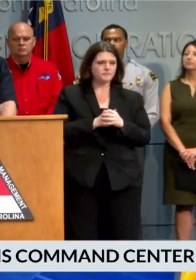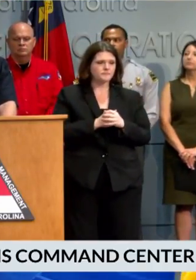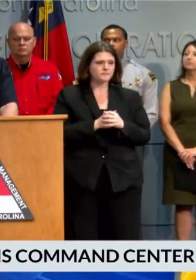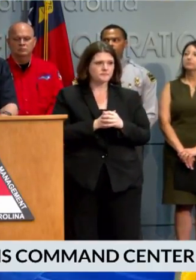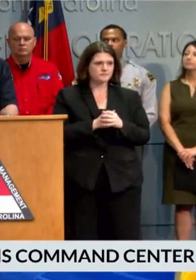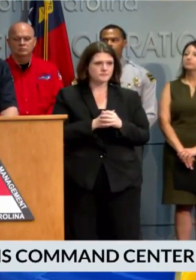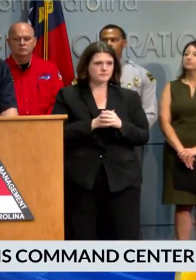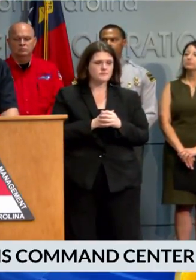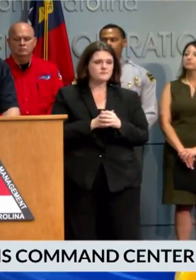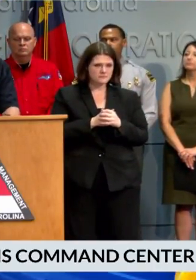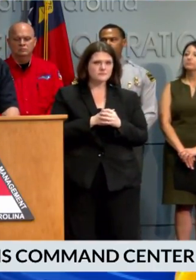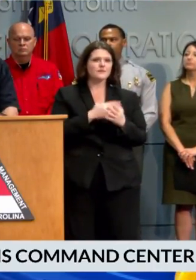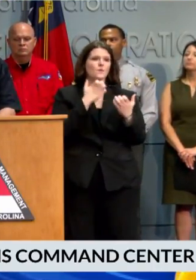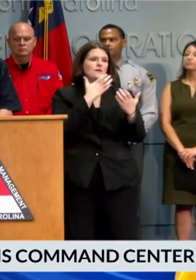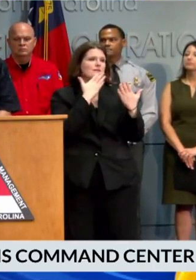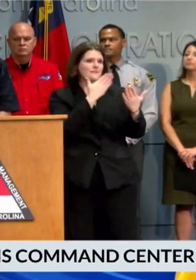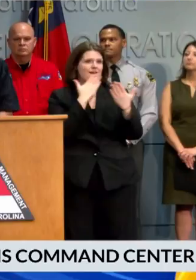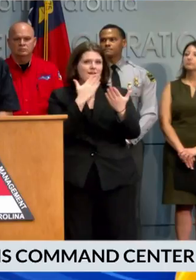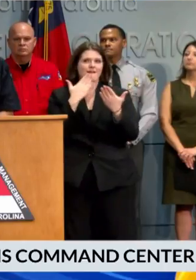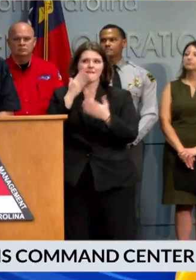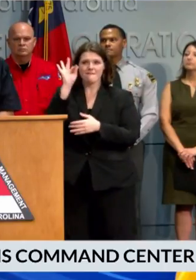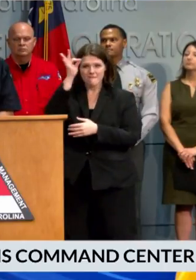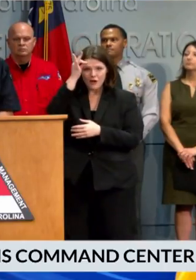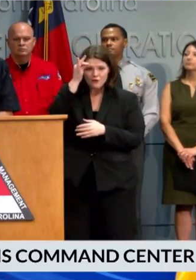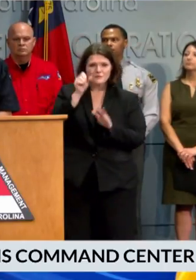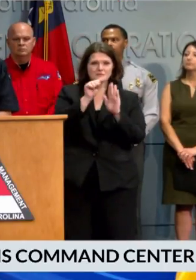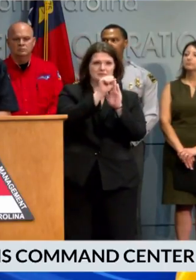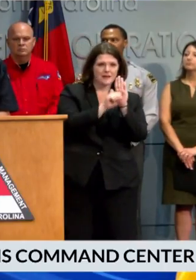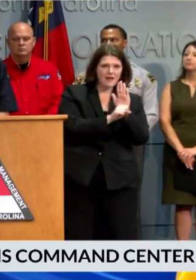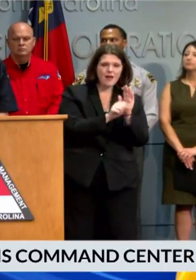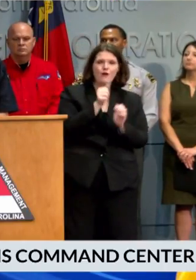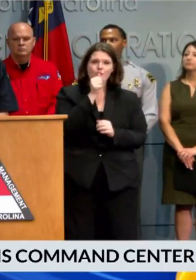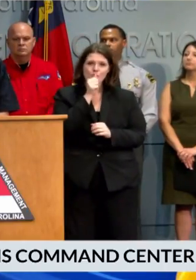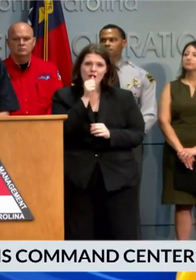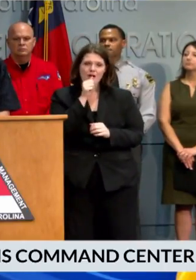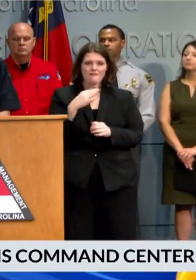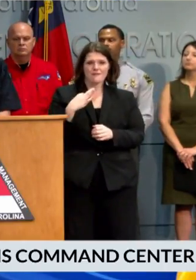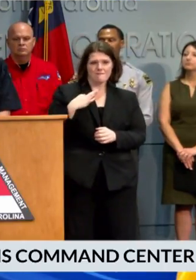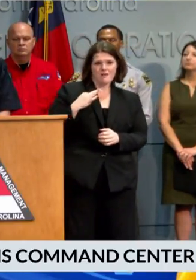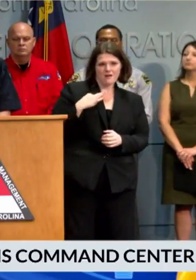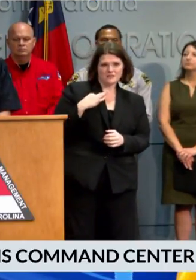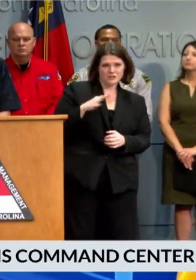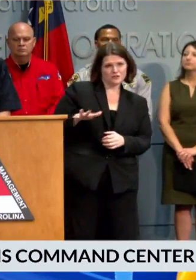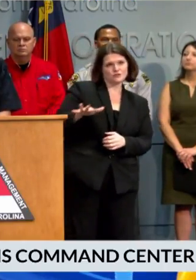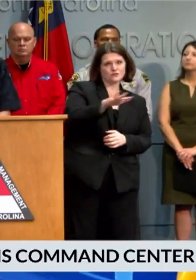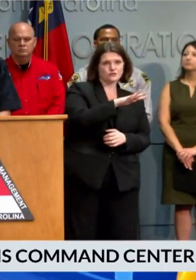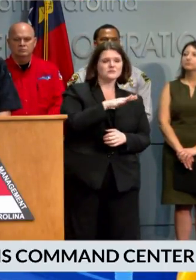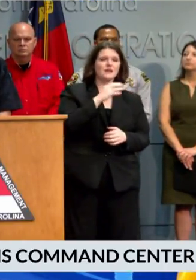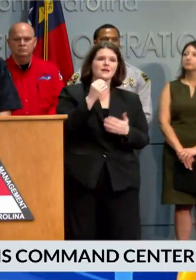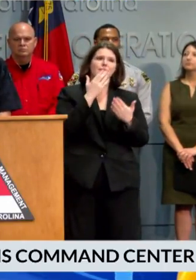RIGHT FROM YOUR OWN COUNTY. THIS IS HOW THE 911 BACKUP CENTER SYSTEM WORKS.